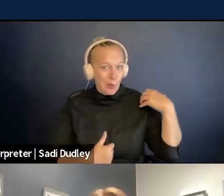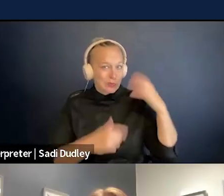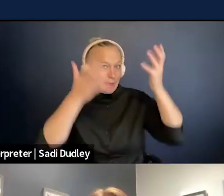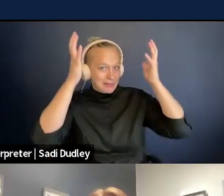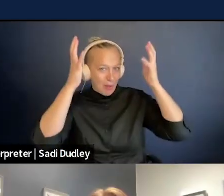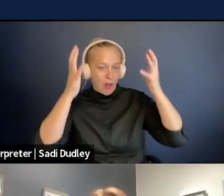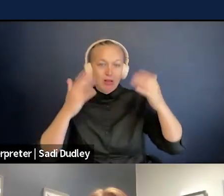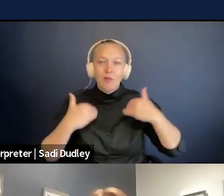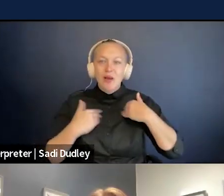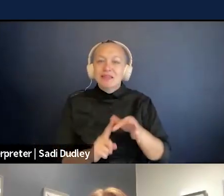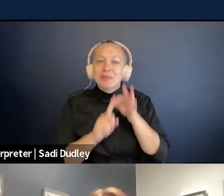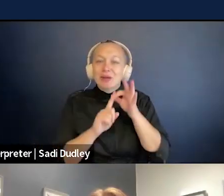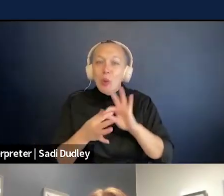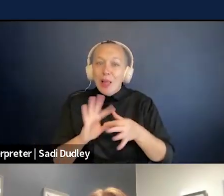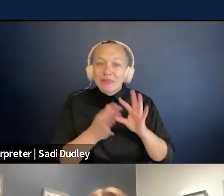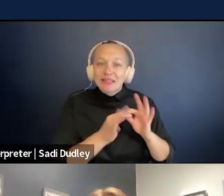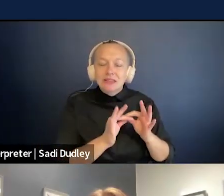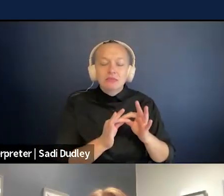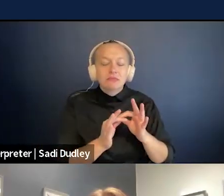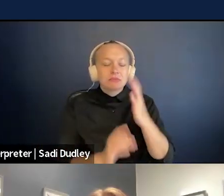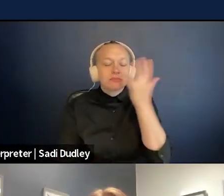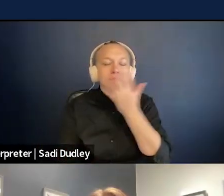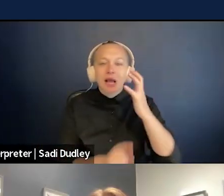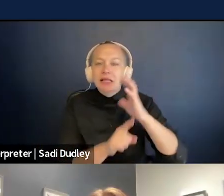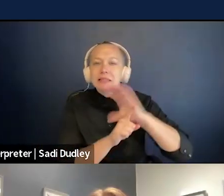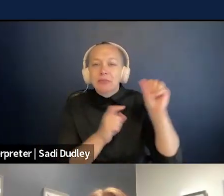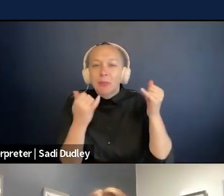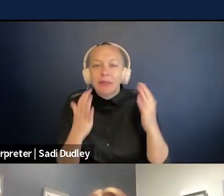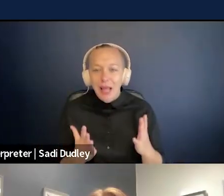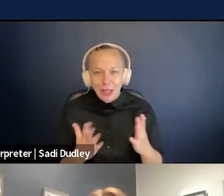That's how I got recruited to do during the national thing.